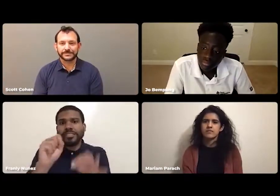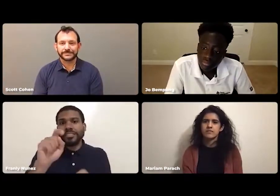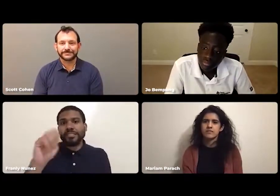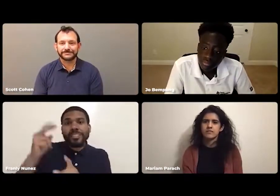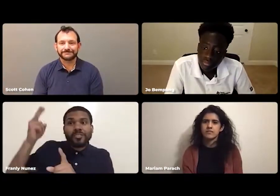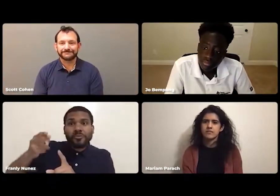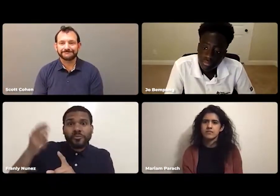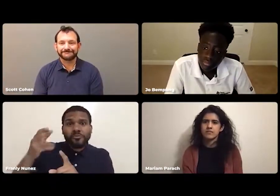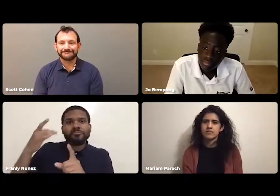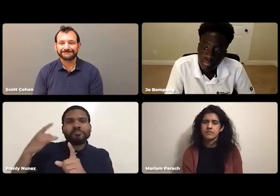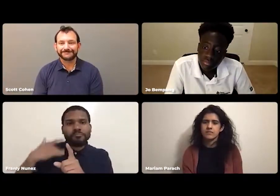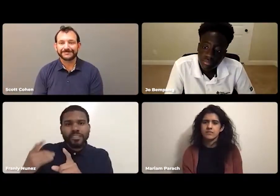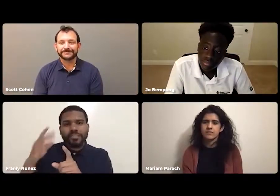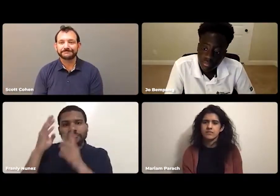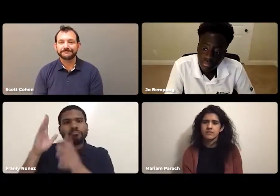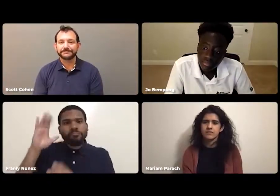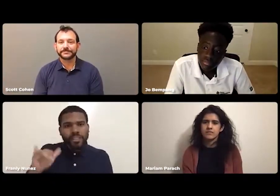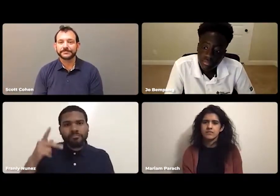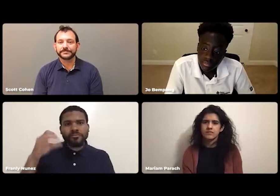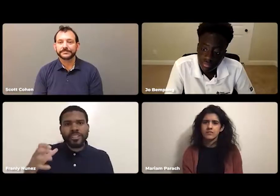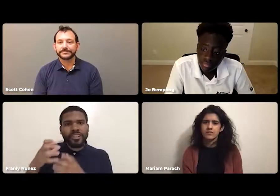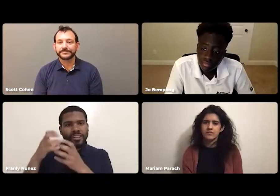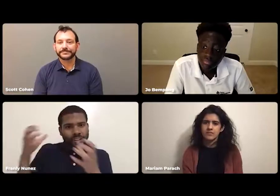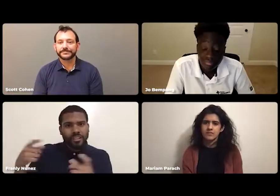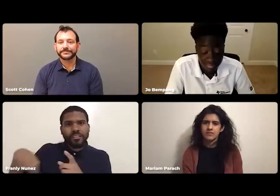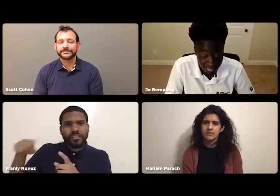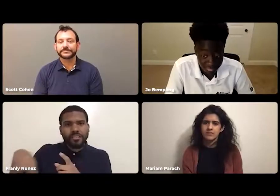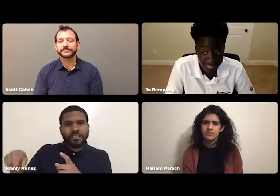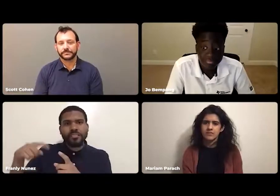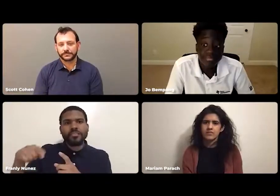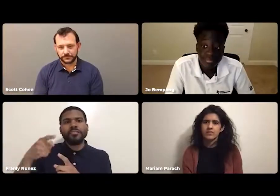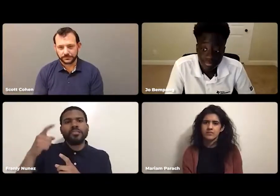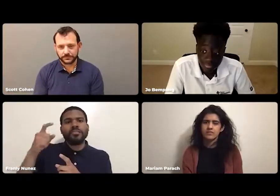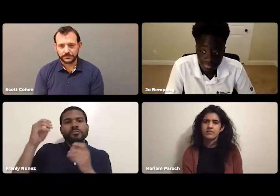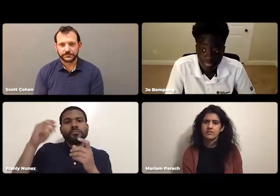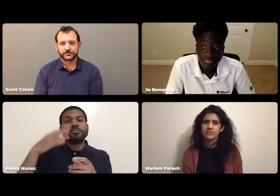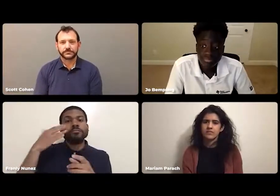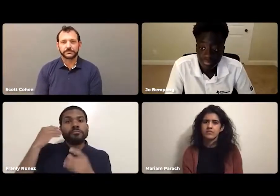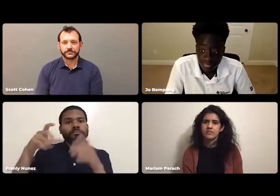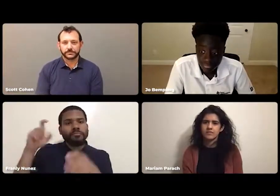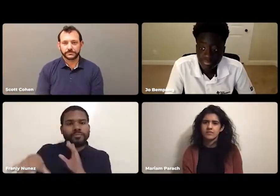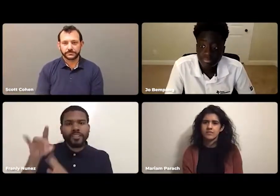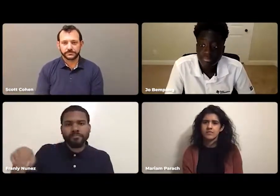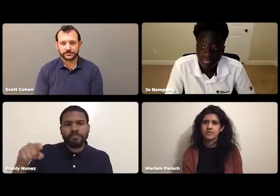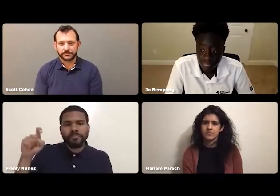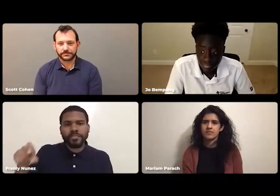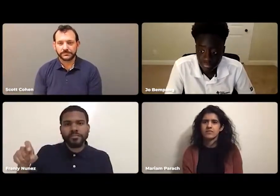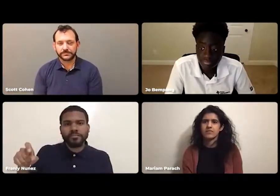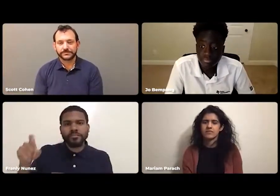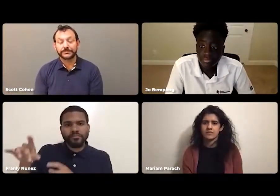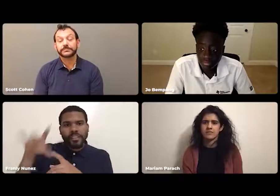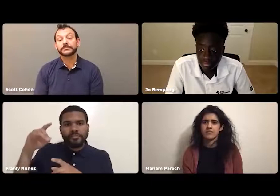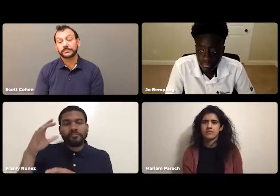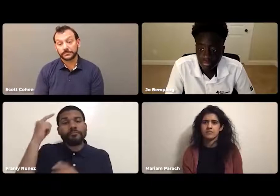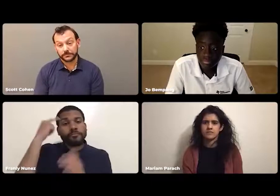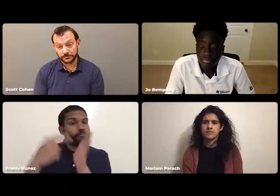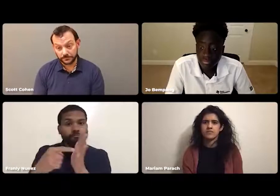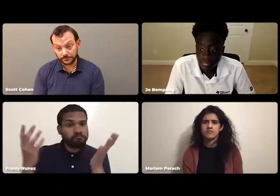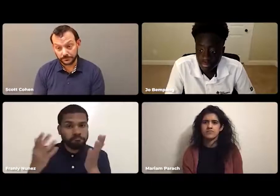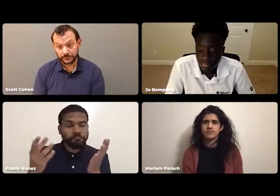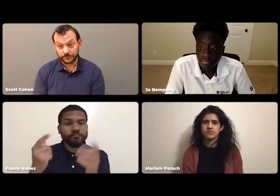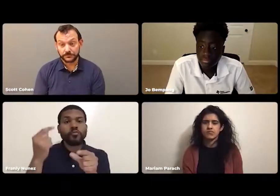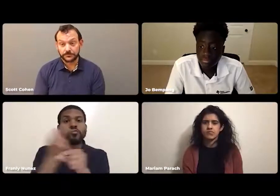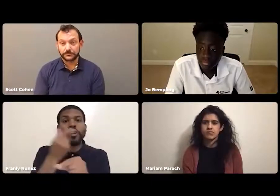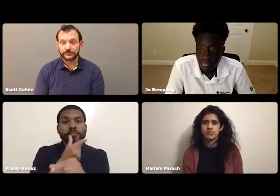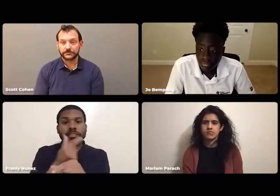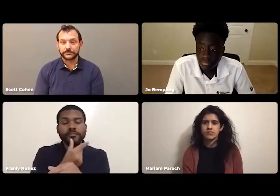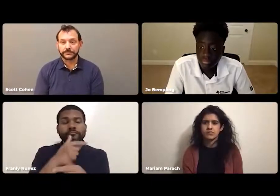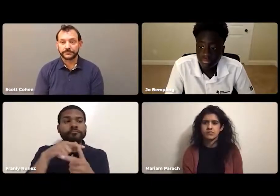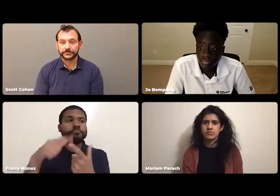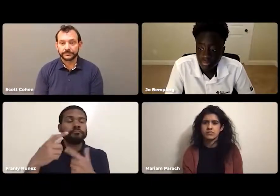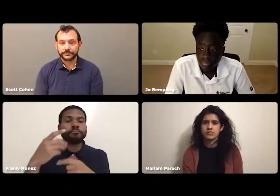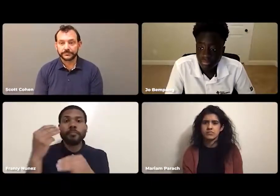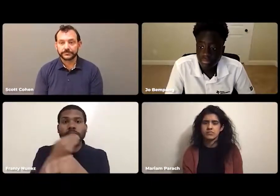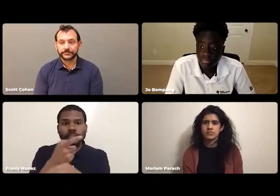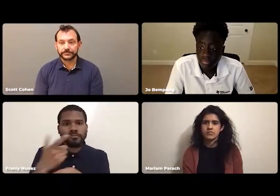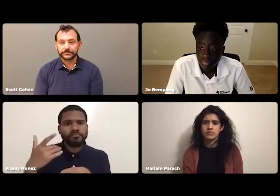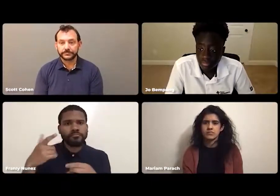Quite often, there's historical STEM folks in history that are people of color.